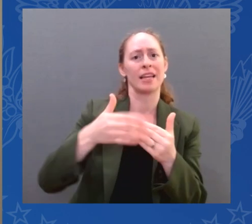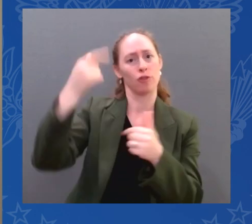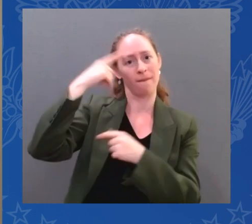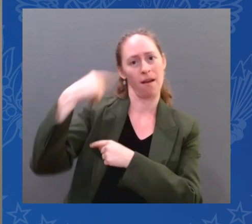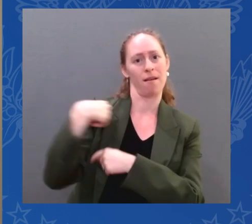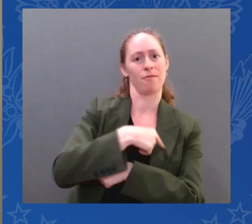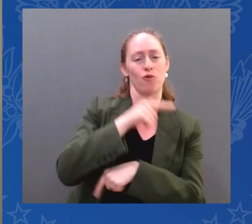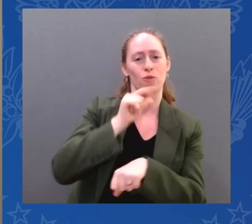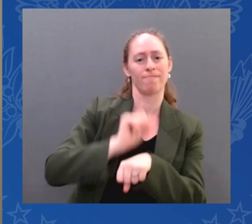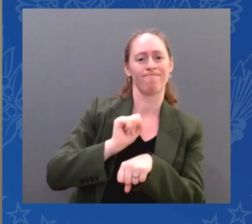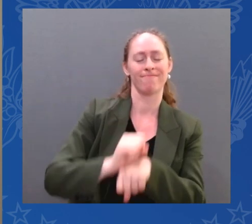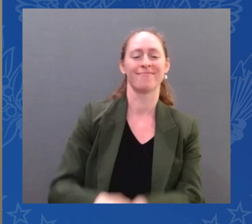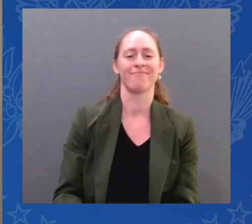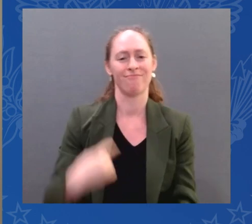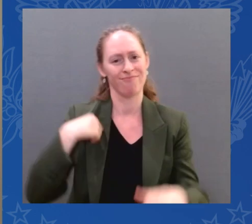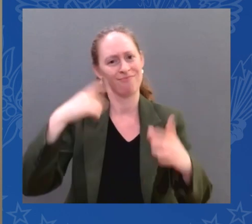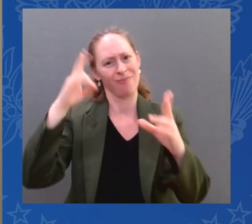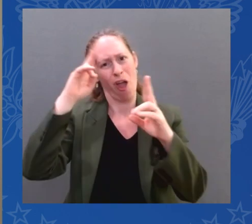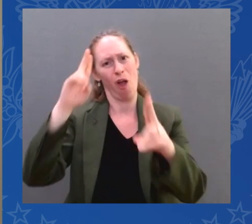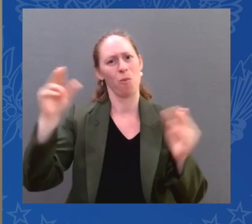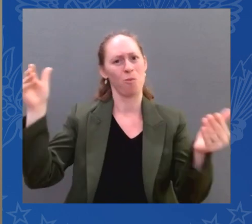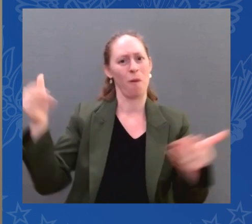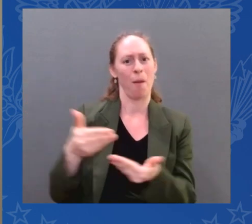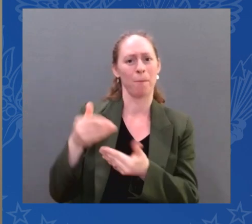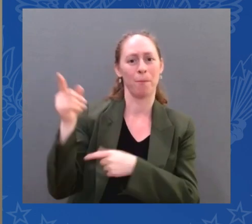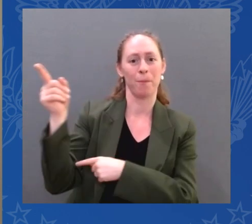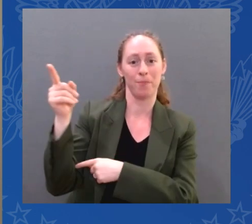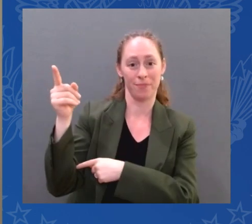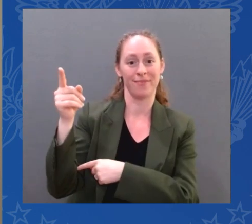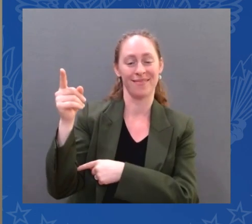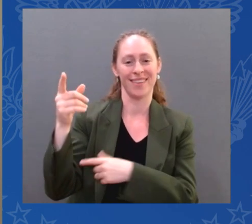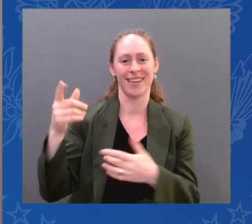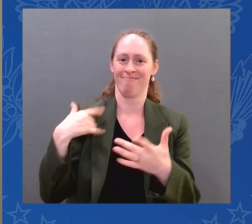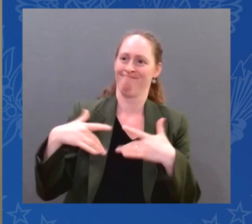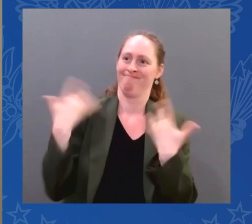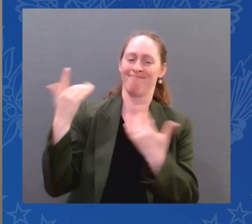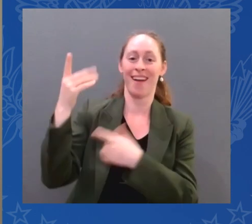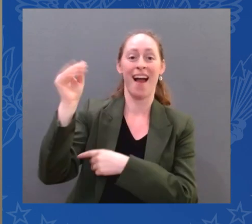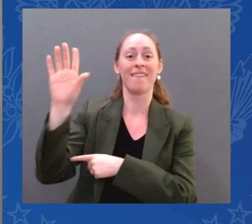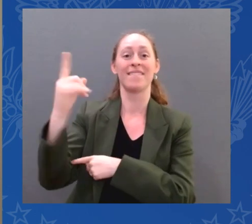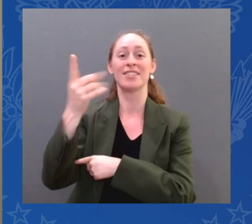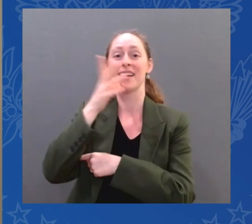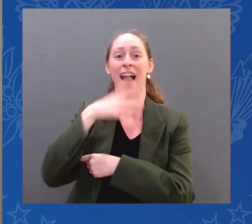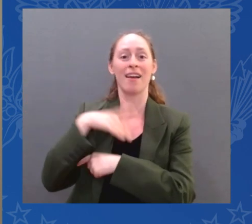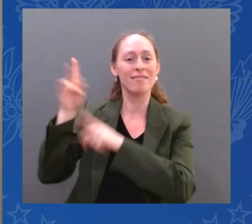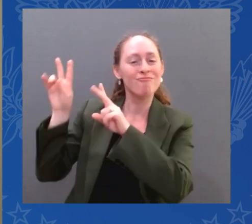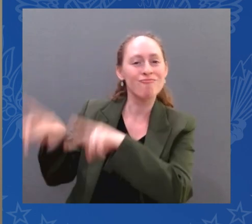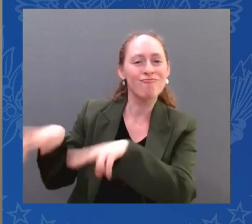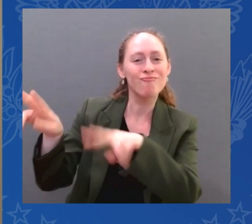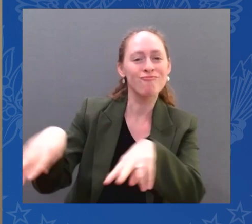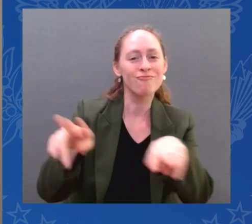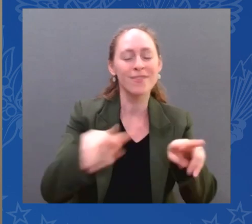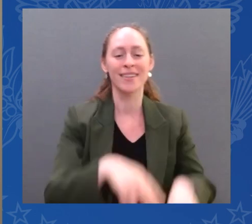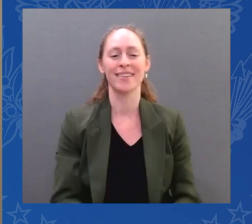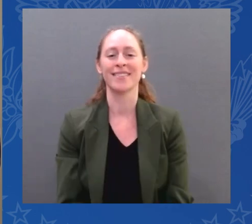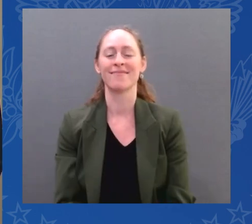and the first lady to our clinic earlier today. The president of the United States, Joe Biden. The President: Thank you very much. Thanks.